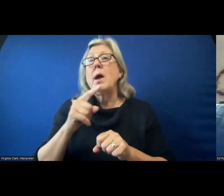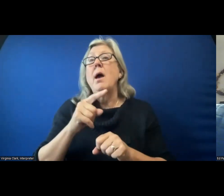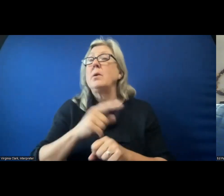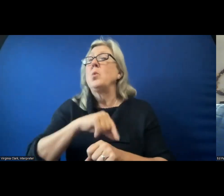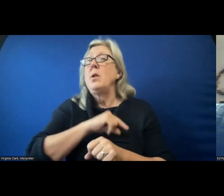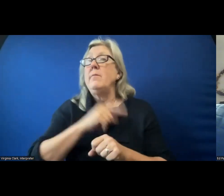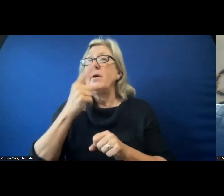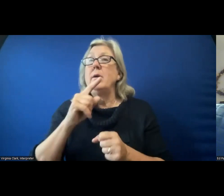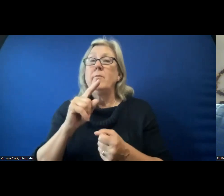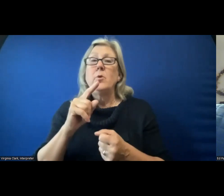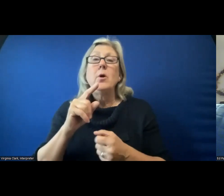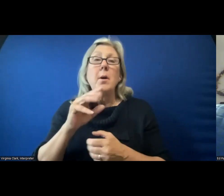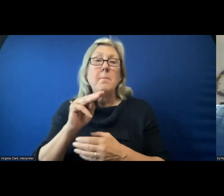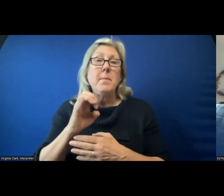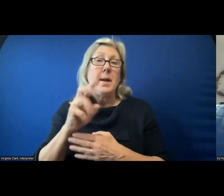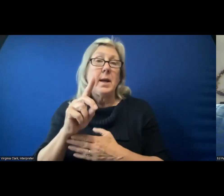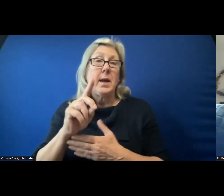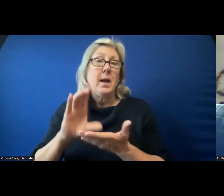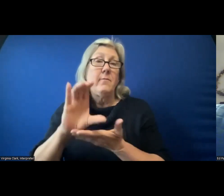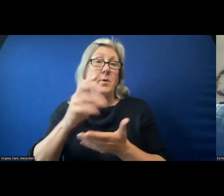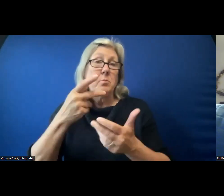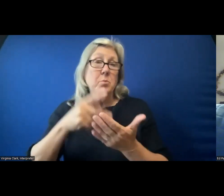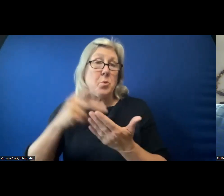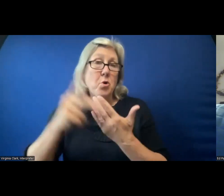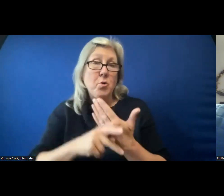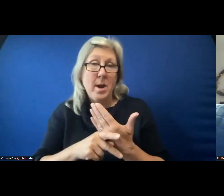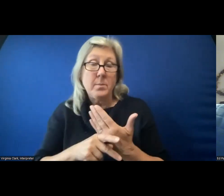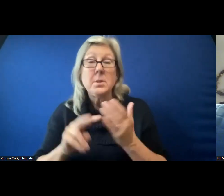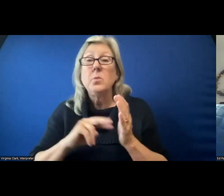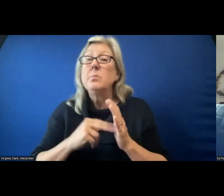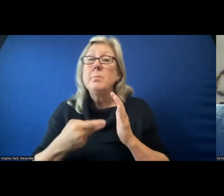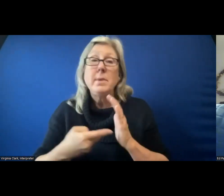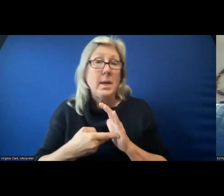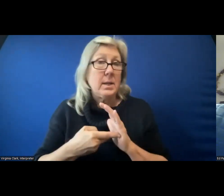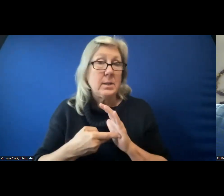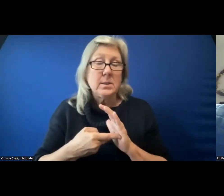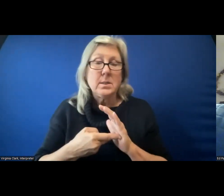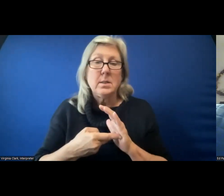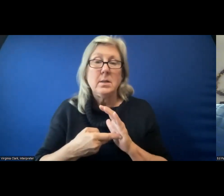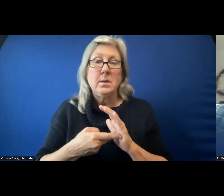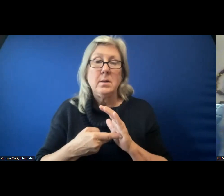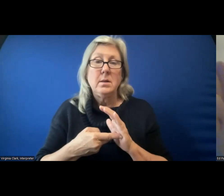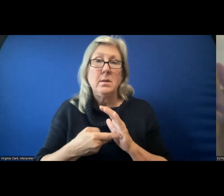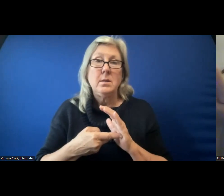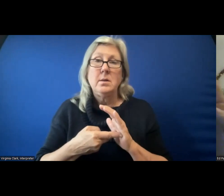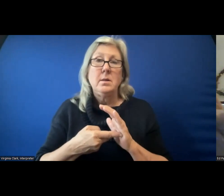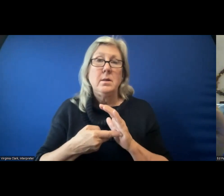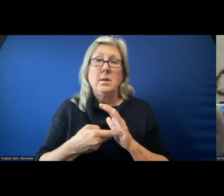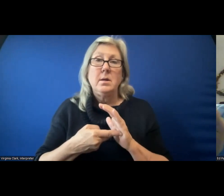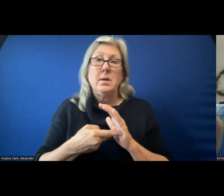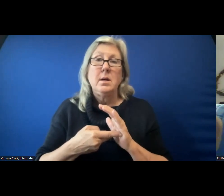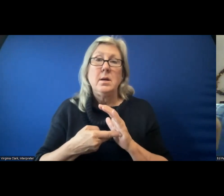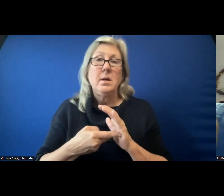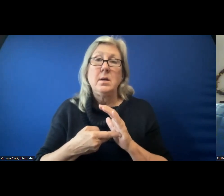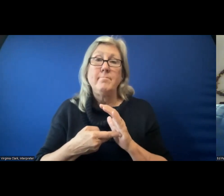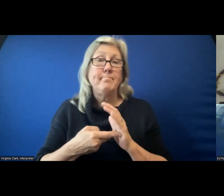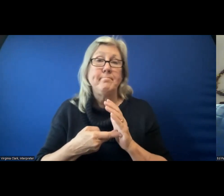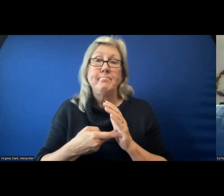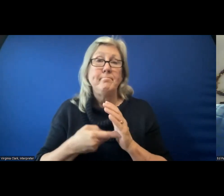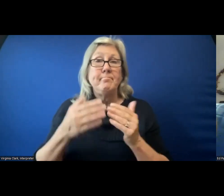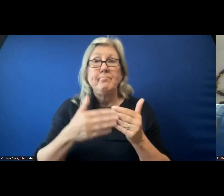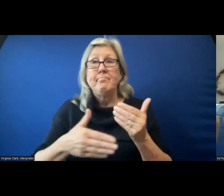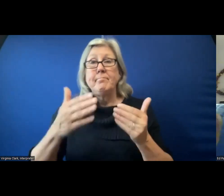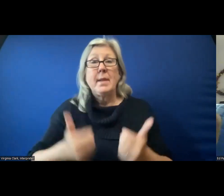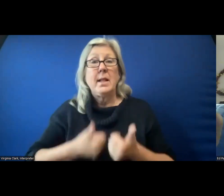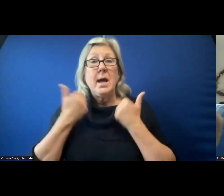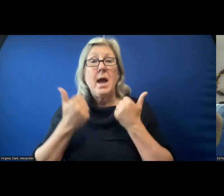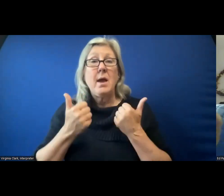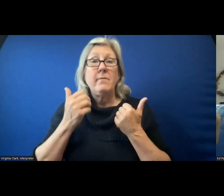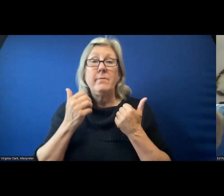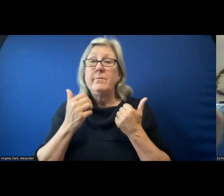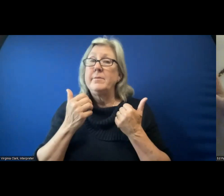funded programs. And that means the the trip down life's path is very narrow compared to